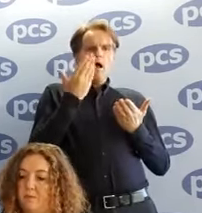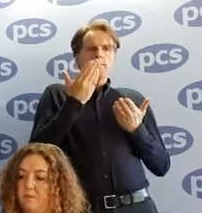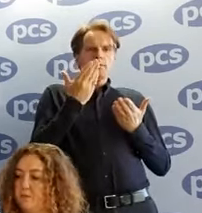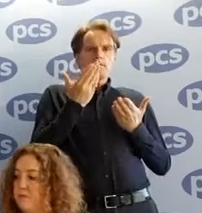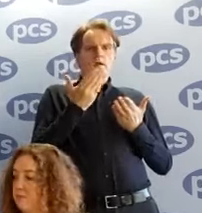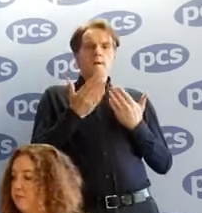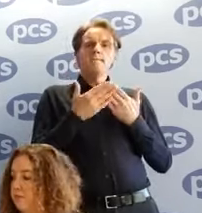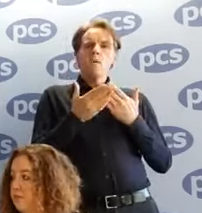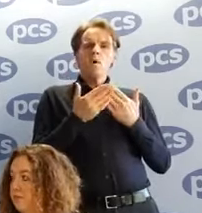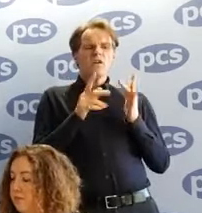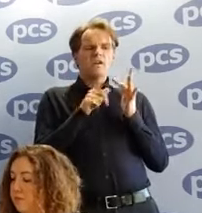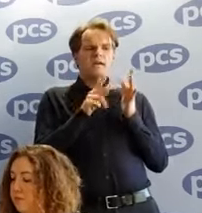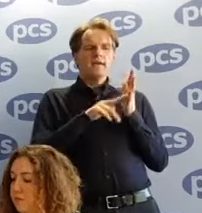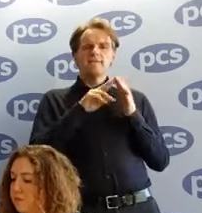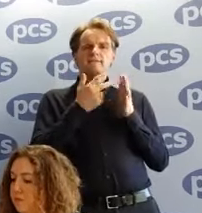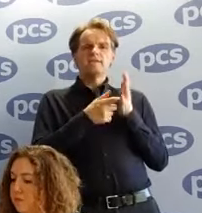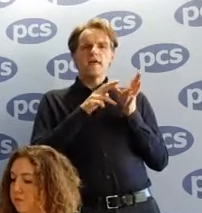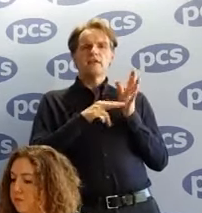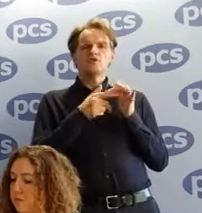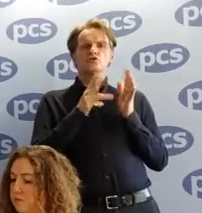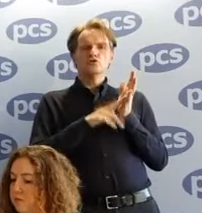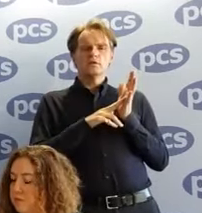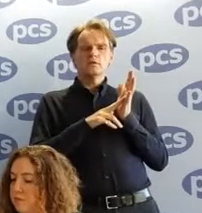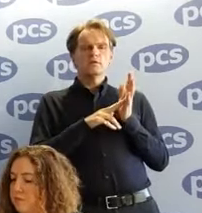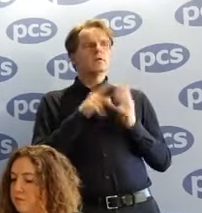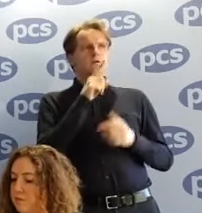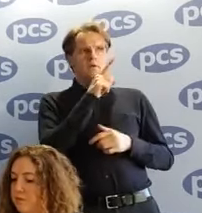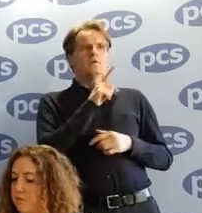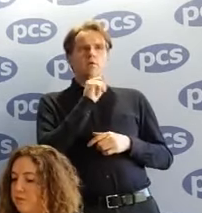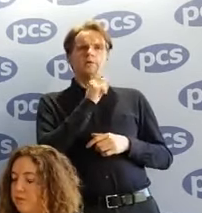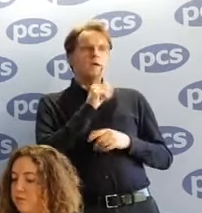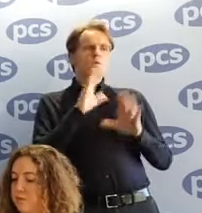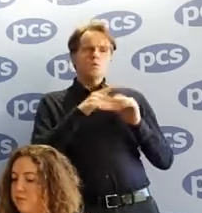funded to ensure that departments didn't cut jobs and terms and conditions in